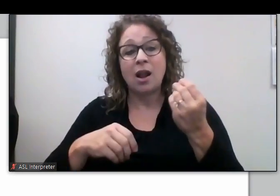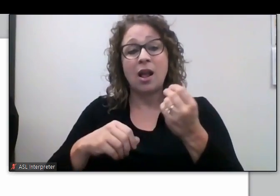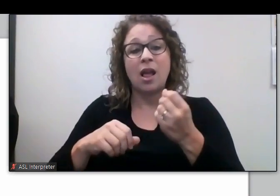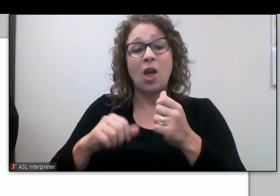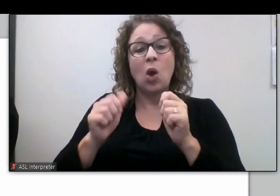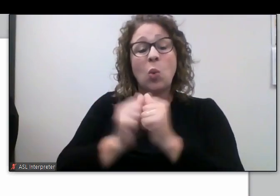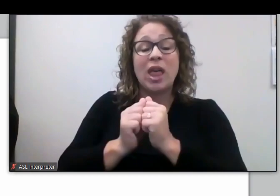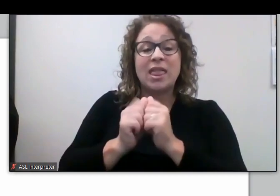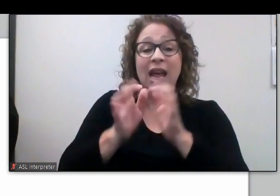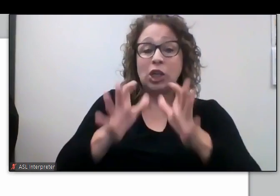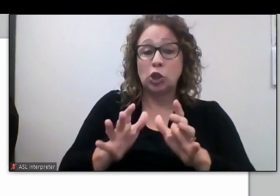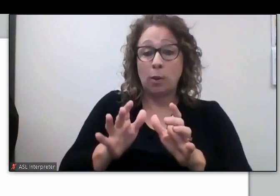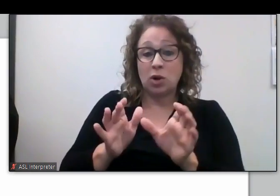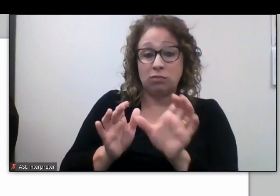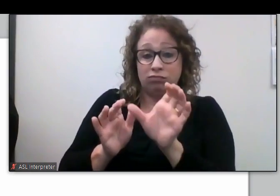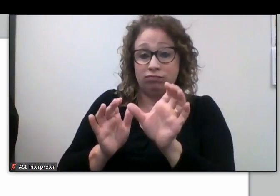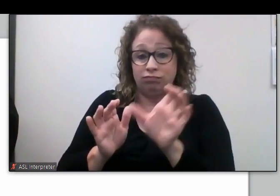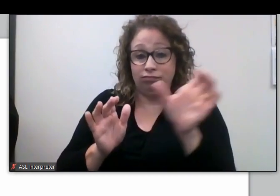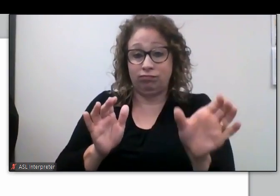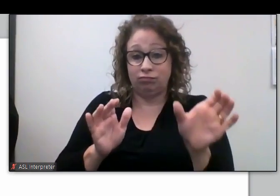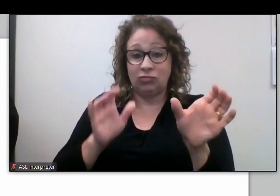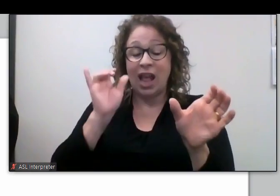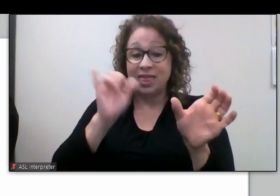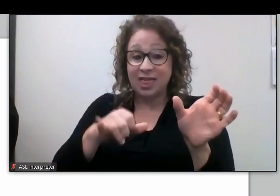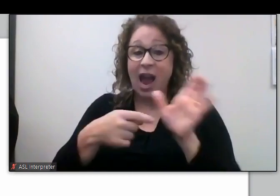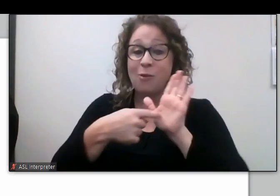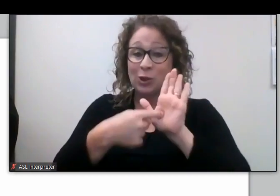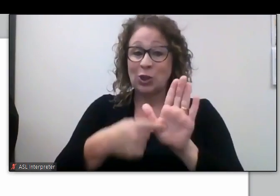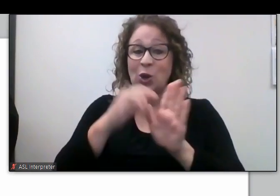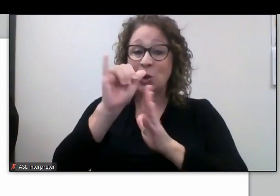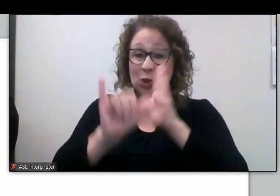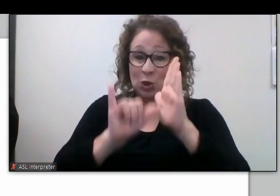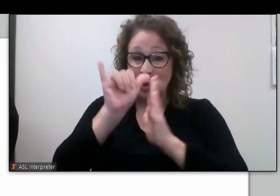and that was published on YouTube after it's streamed on Facebook Live.